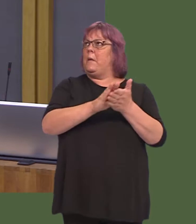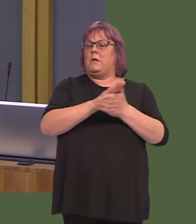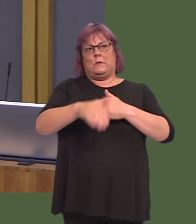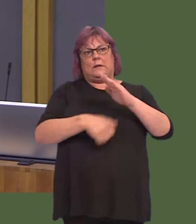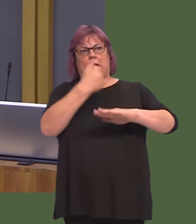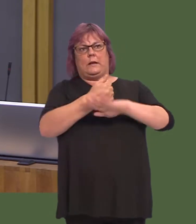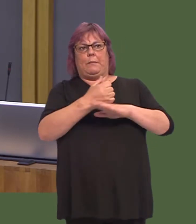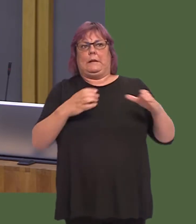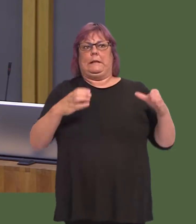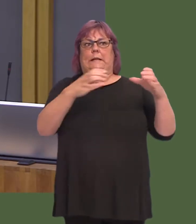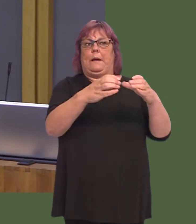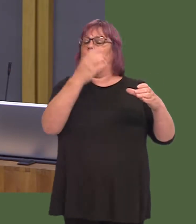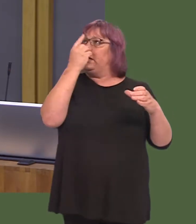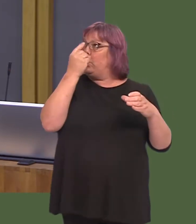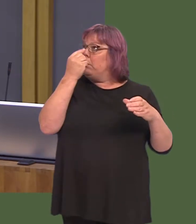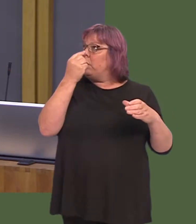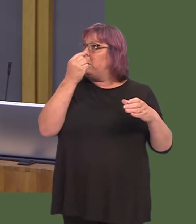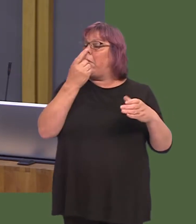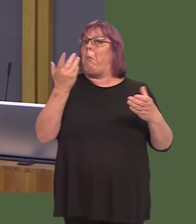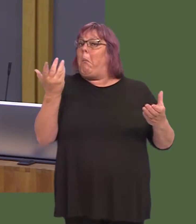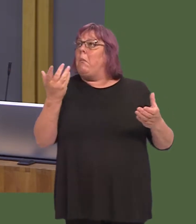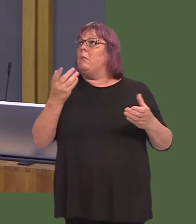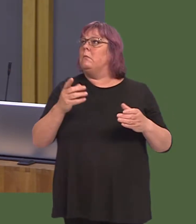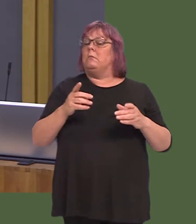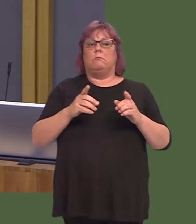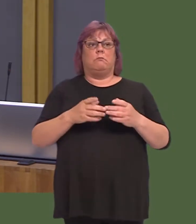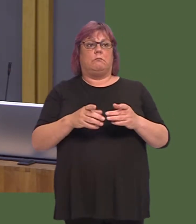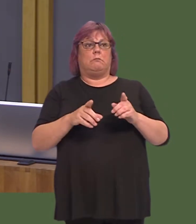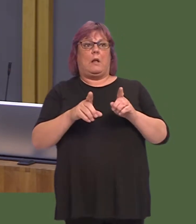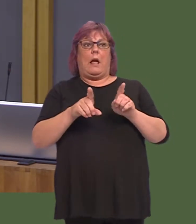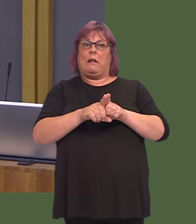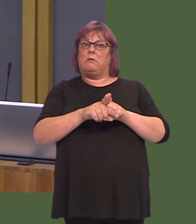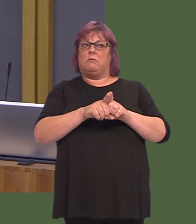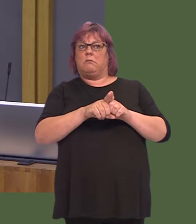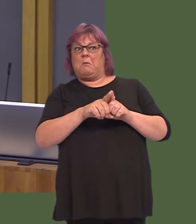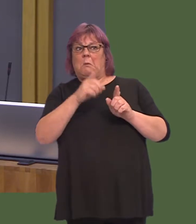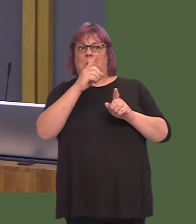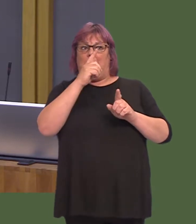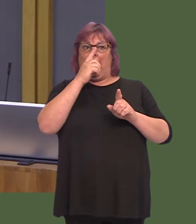the ball rolling on a national cricket team for Wales, as, if you like, a permanent major